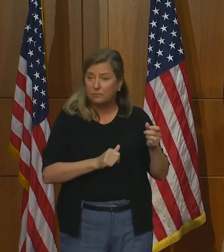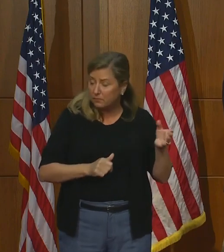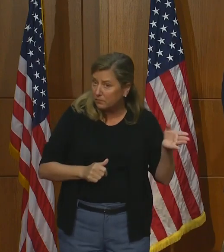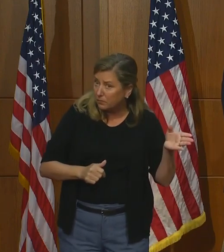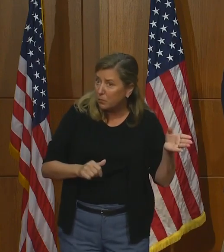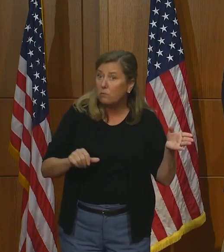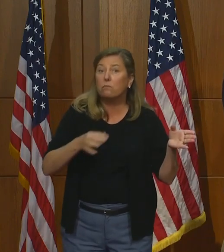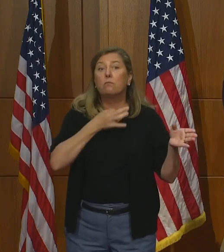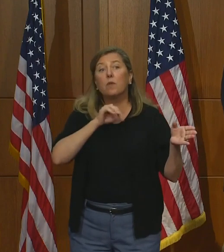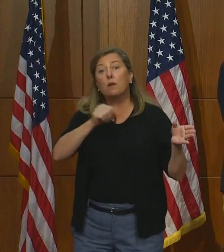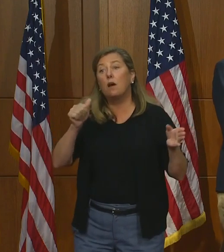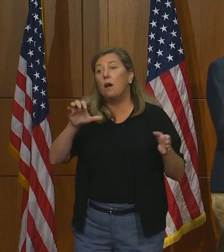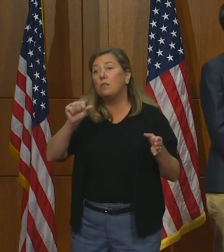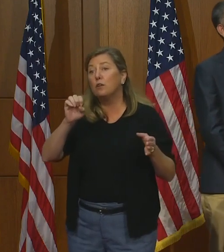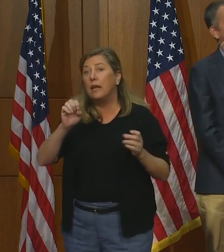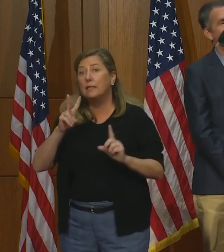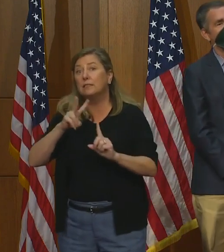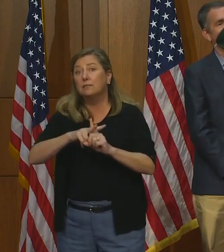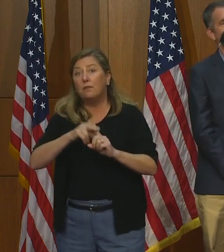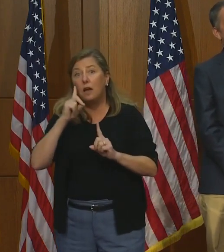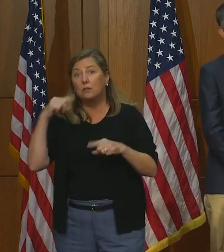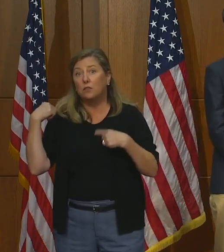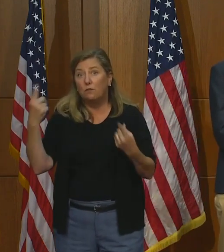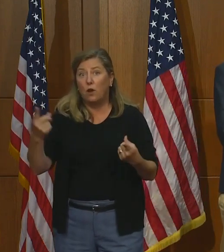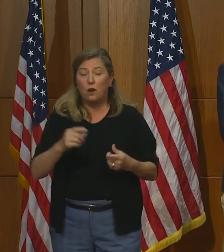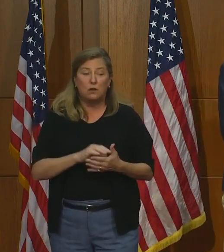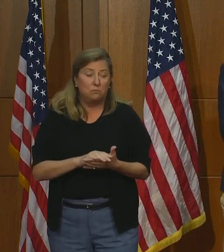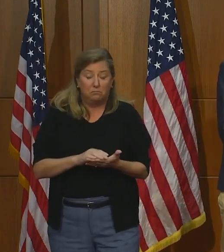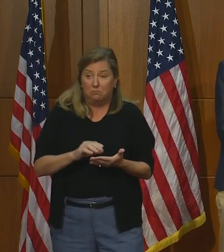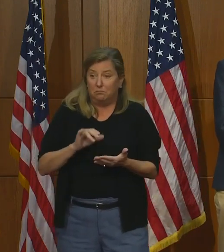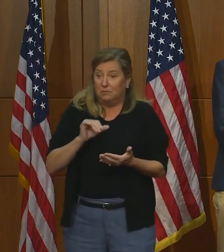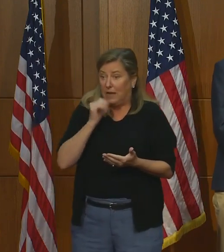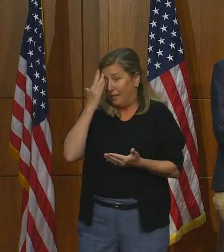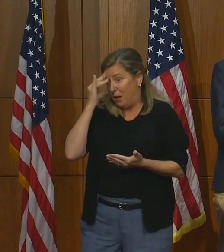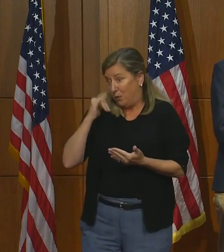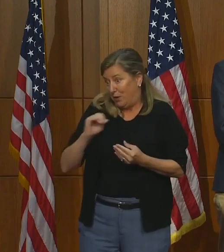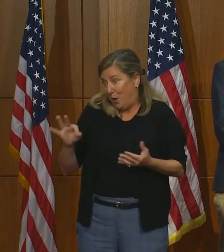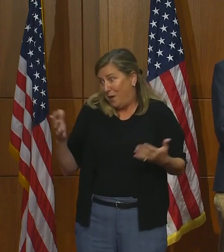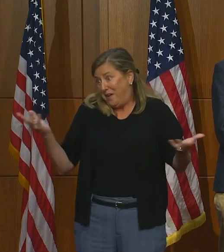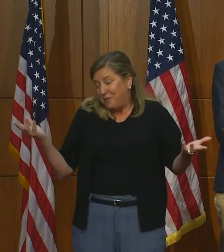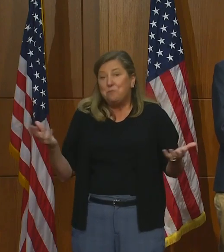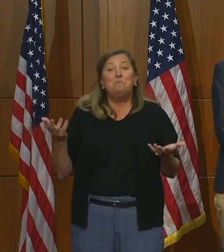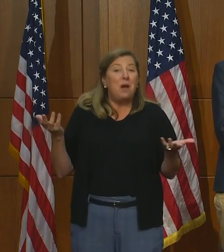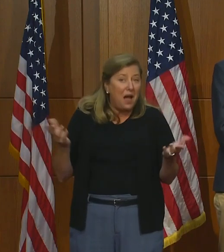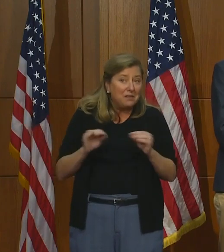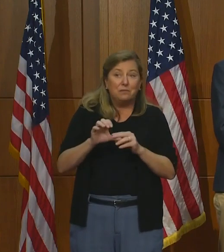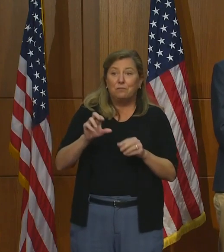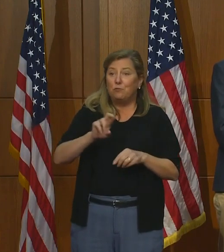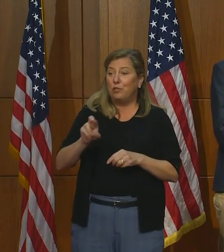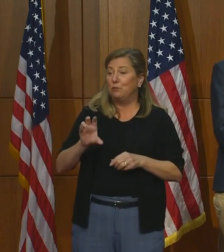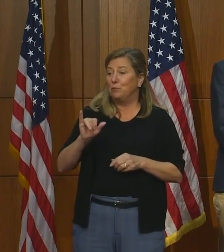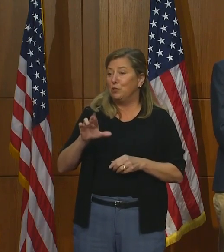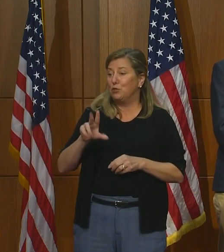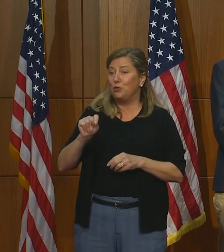IT IS THAT I GET ALL THE QUESTION. ANY OTHER CASE INVOLVED SO CALLED. WELL NOT